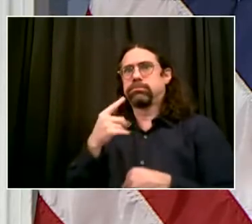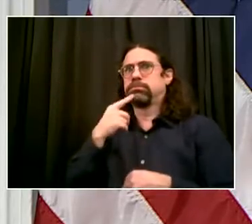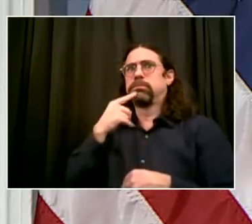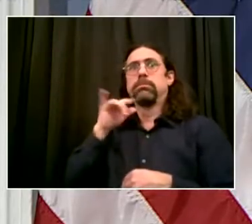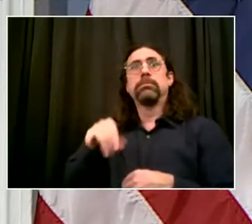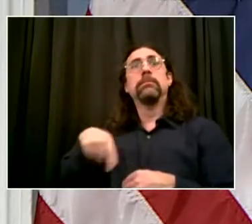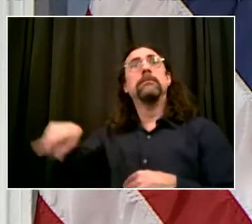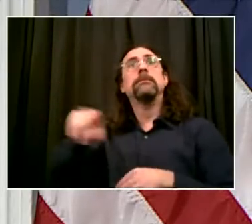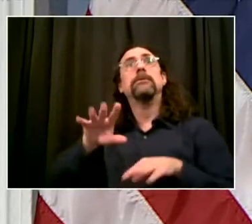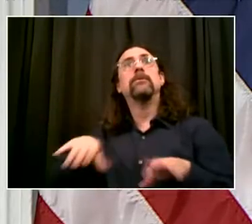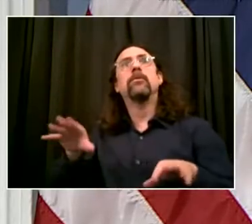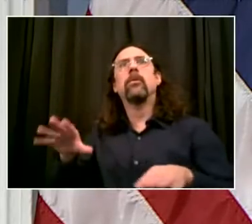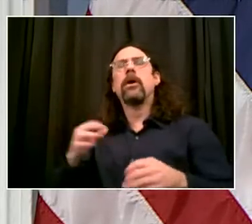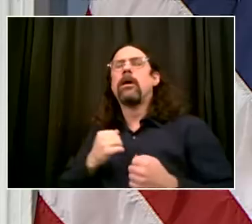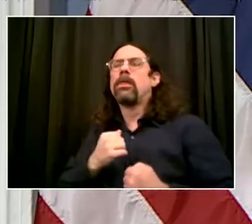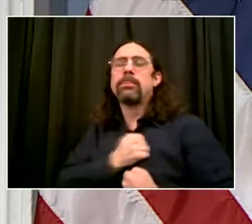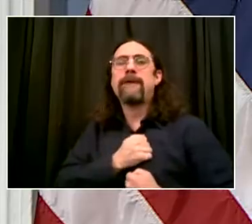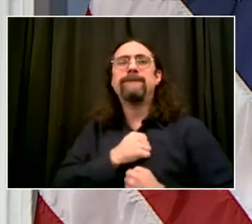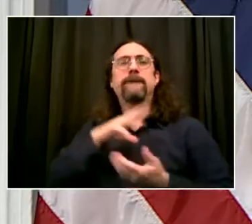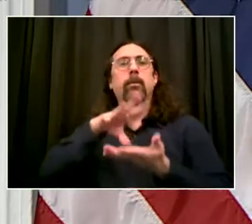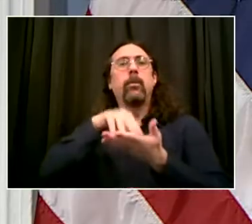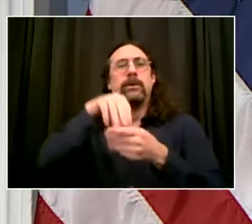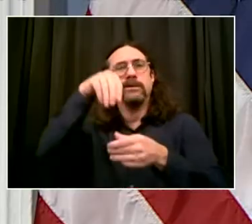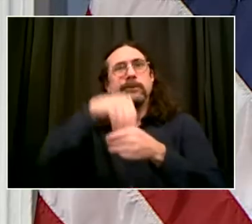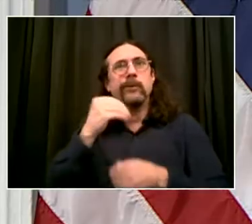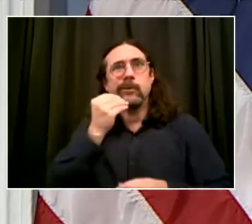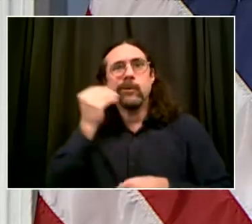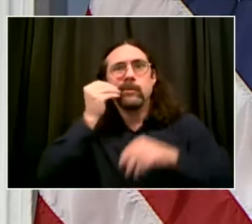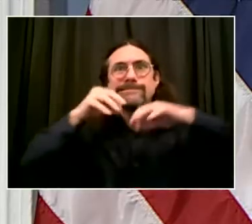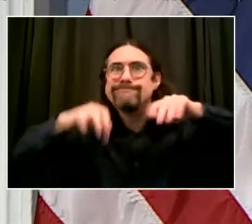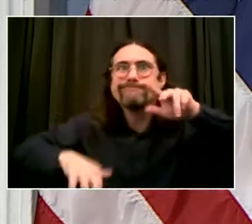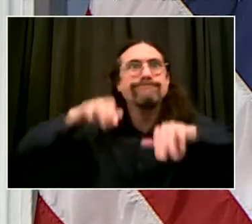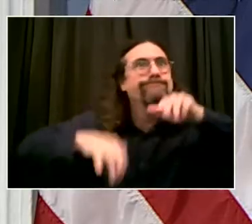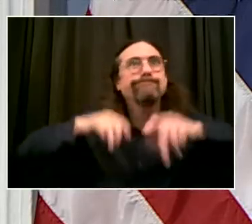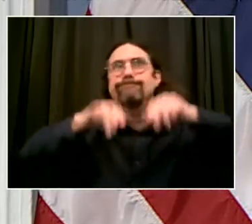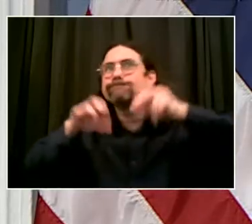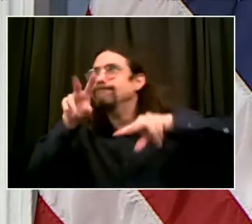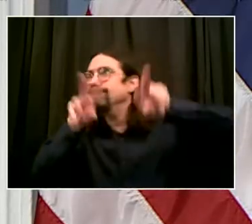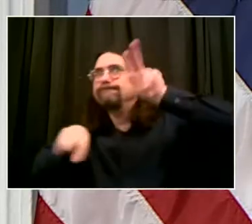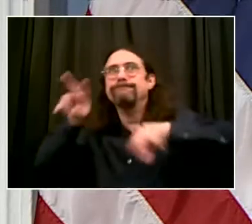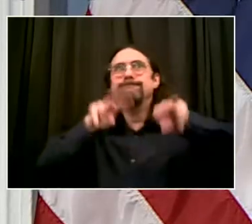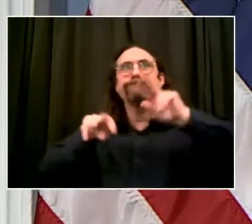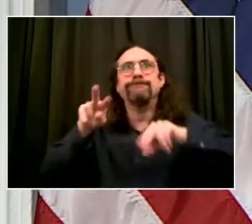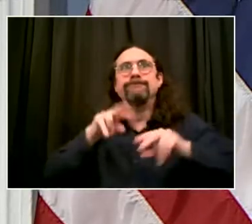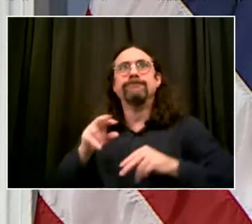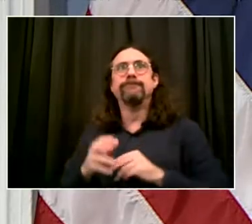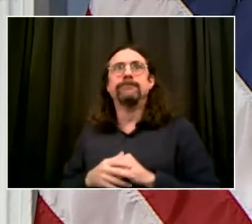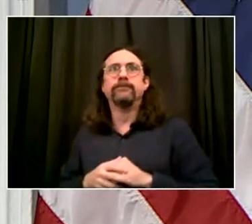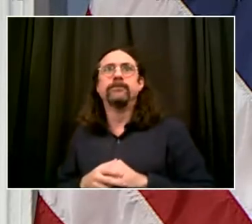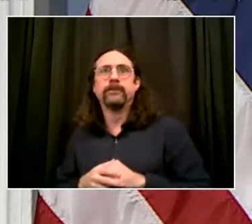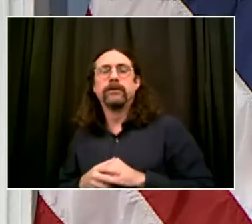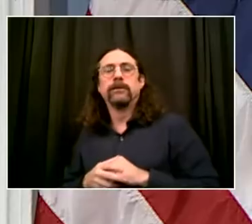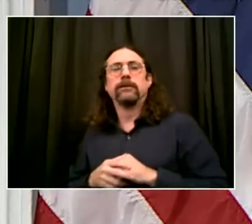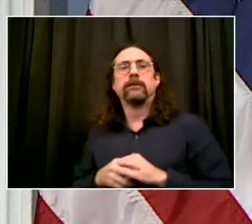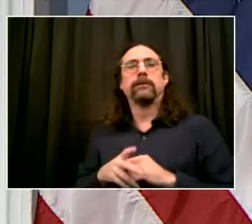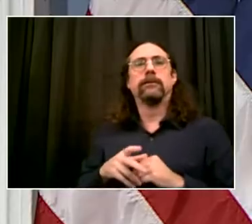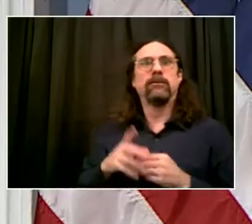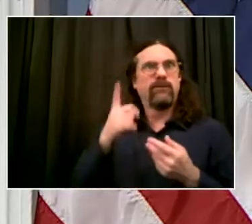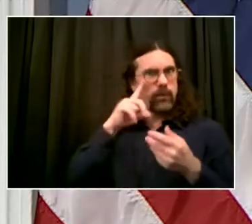AND, WHEN THEY WANT TO LEARN IN THHEVE EEINNGS AND THEY ARE DOING CREATIVE PROJECTS AND